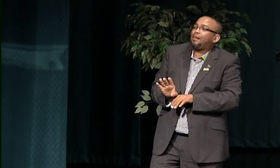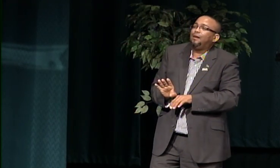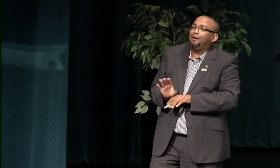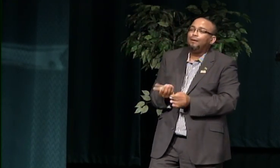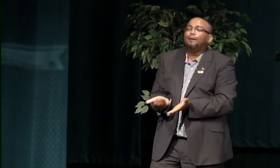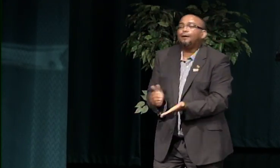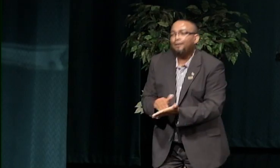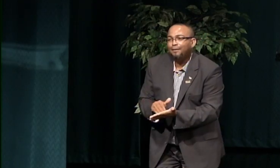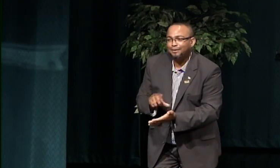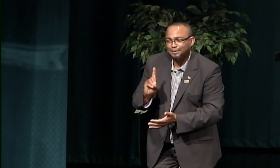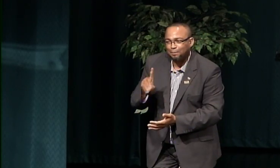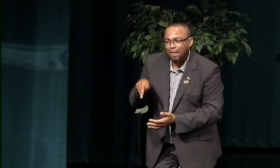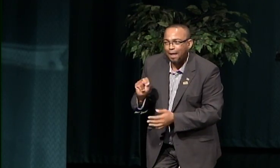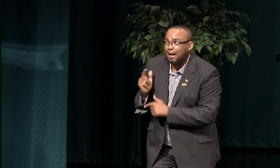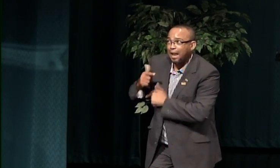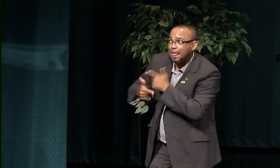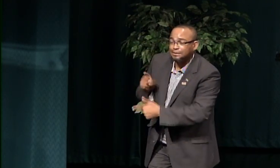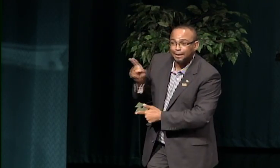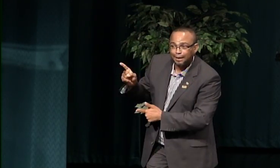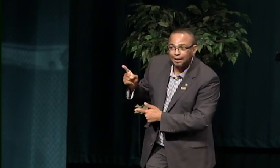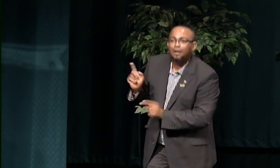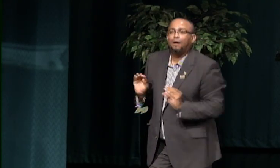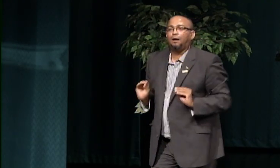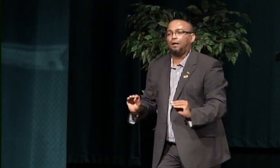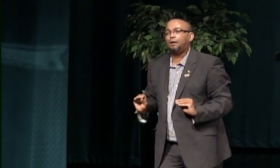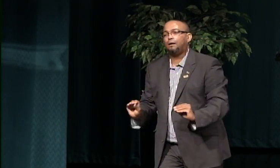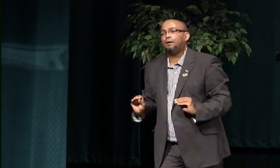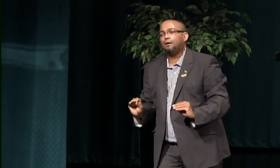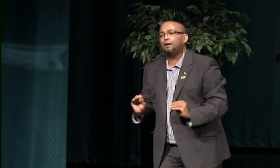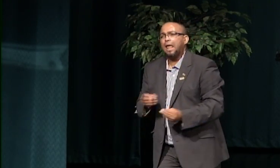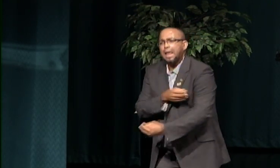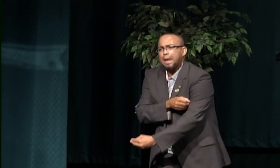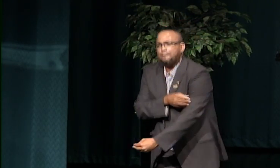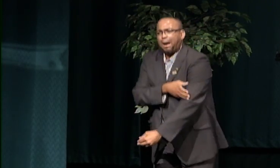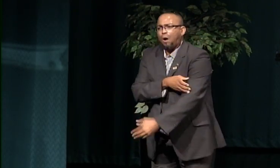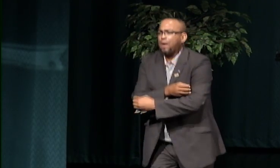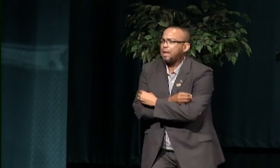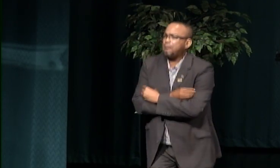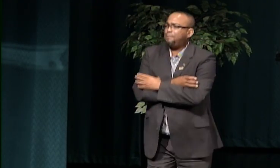And we teach. We teach skills. We teach leadership skills